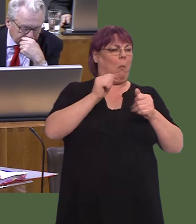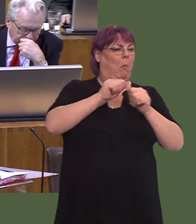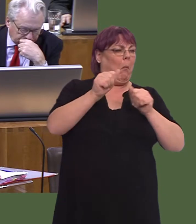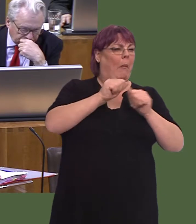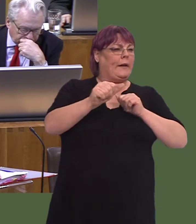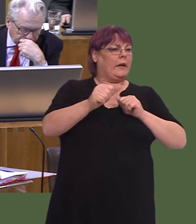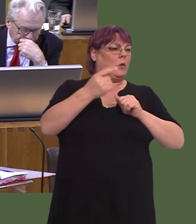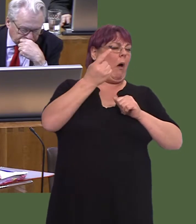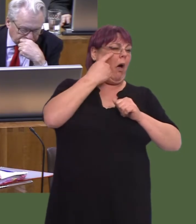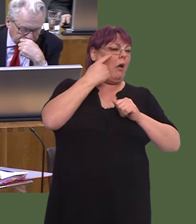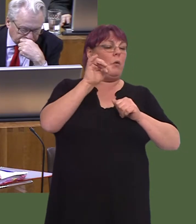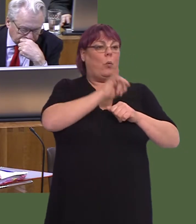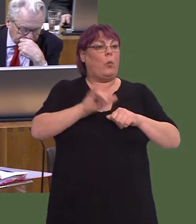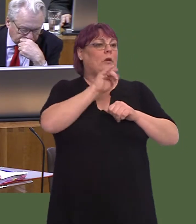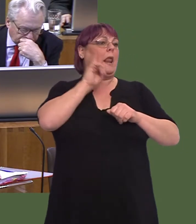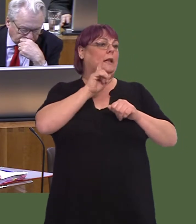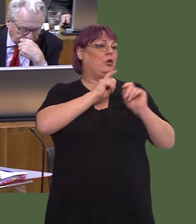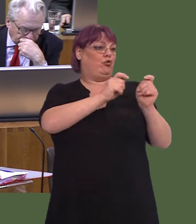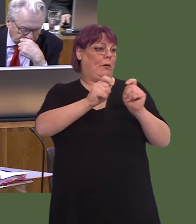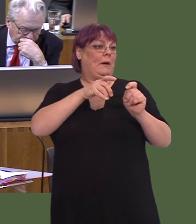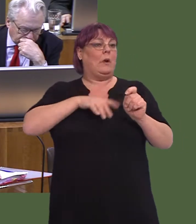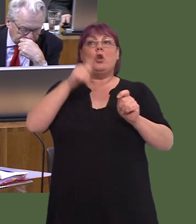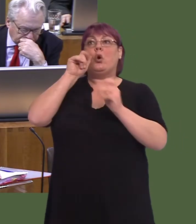We know that coverage, in general, is falling across the UK nations, and there is work to